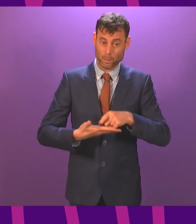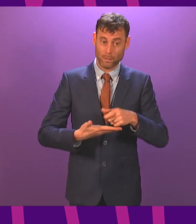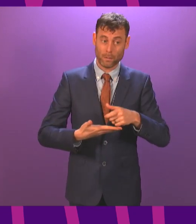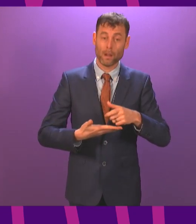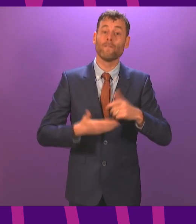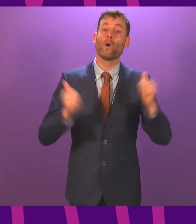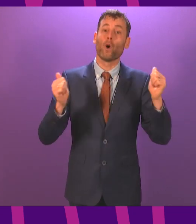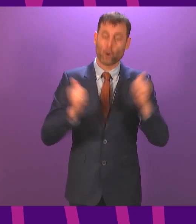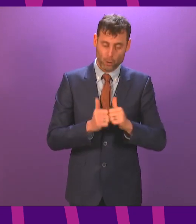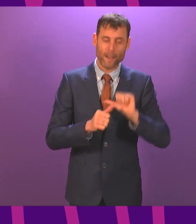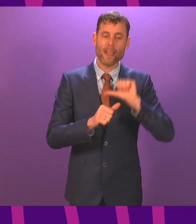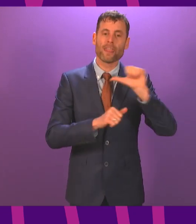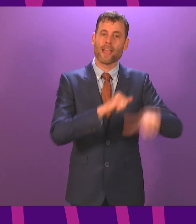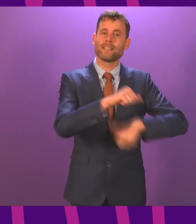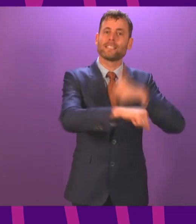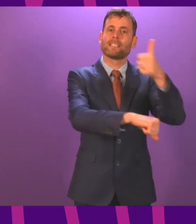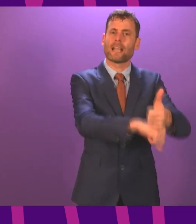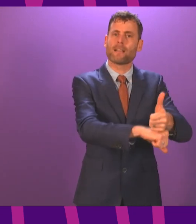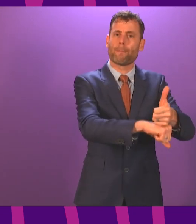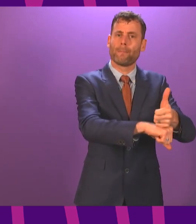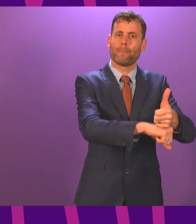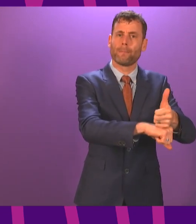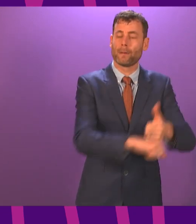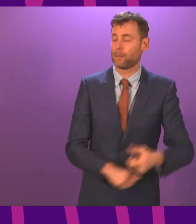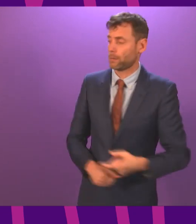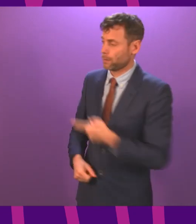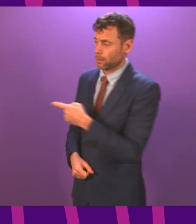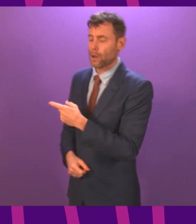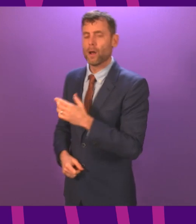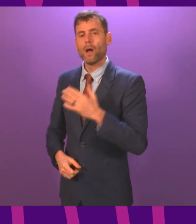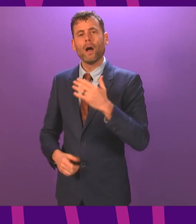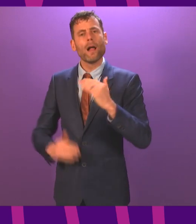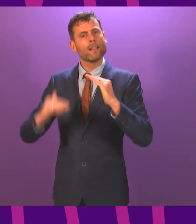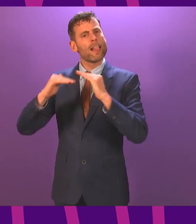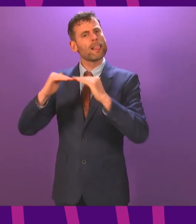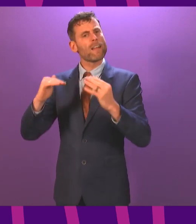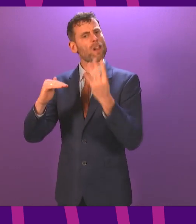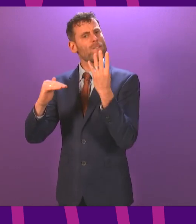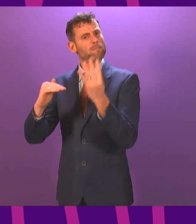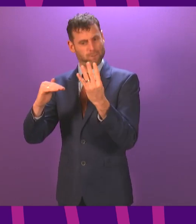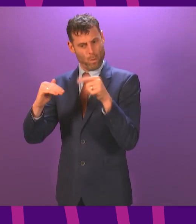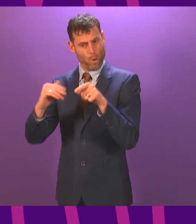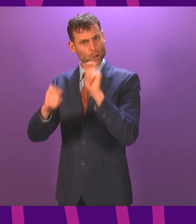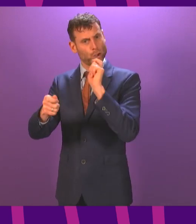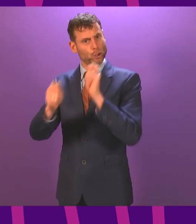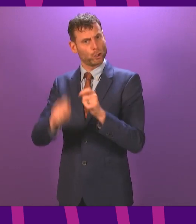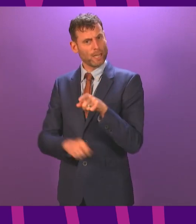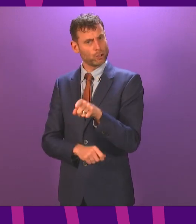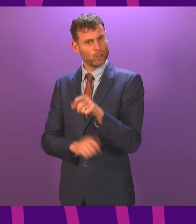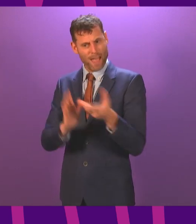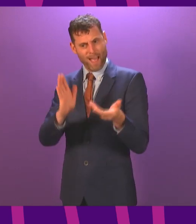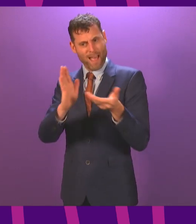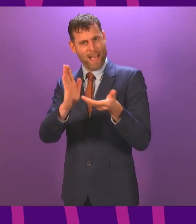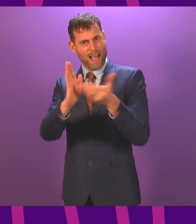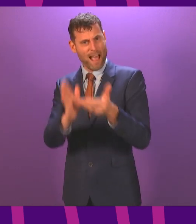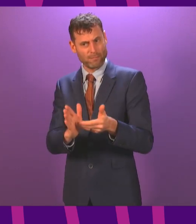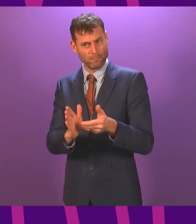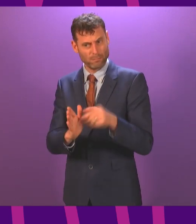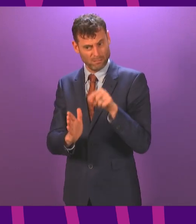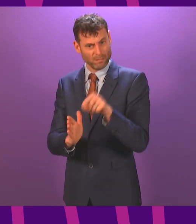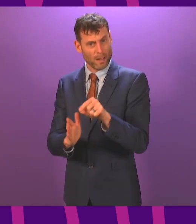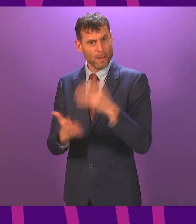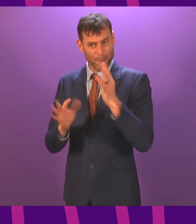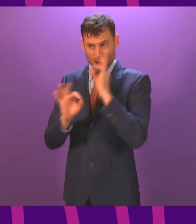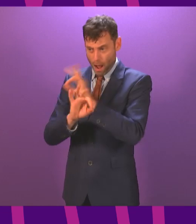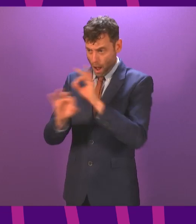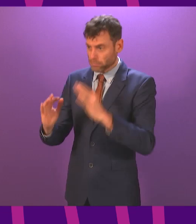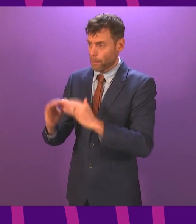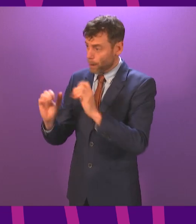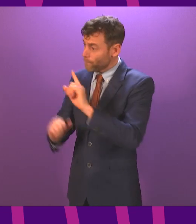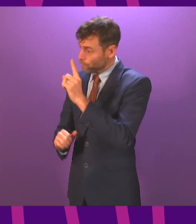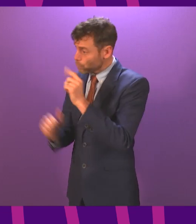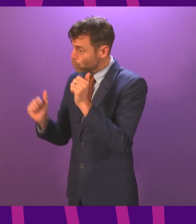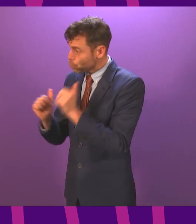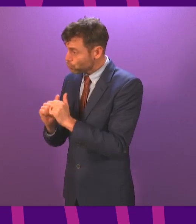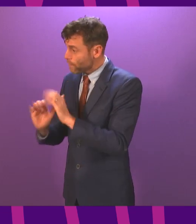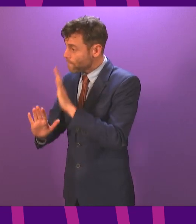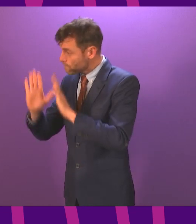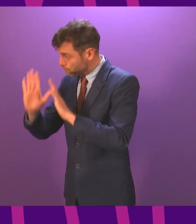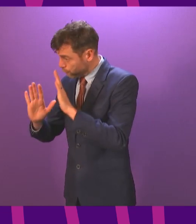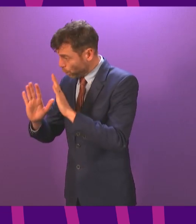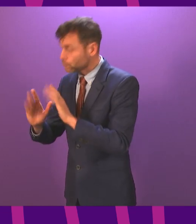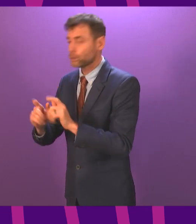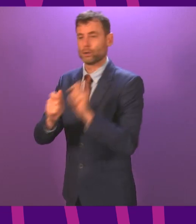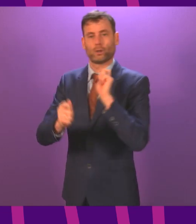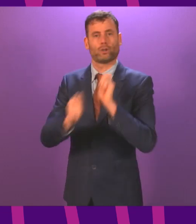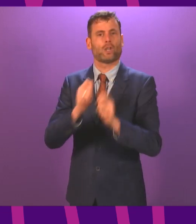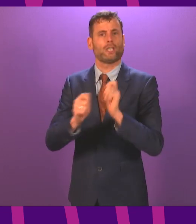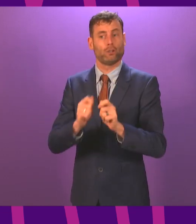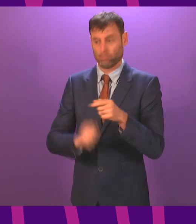time that we put areas into level 4, Parliament did vote before the changes took effect. I